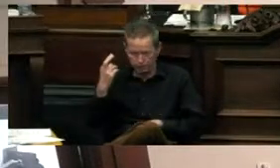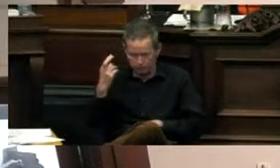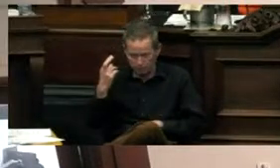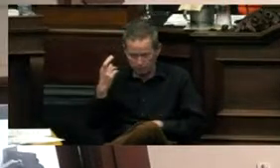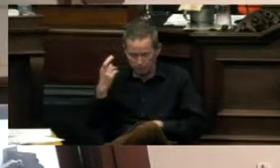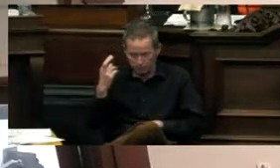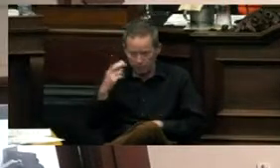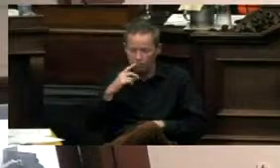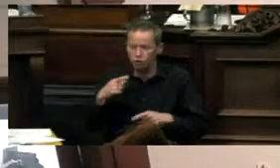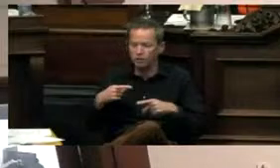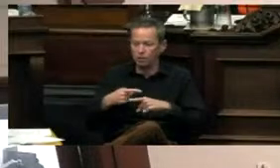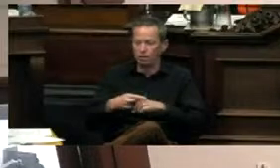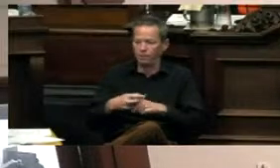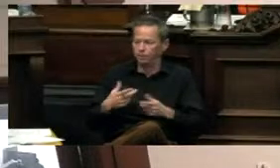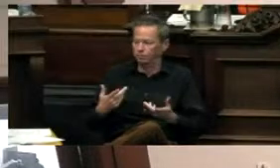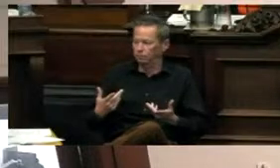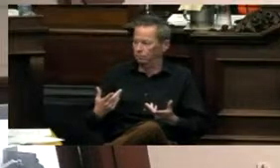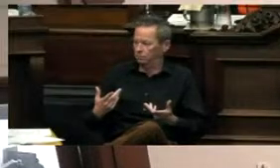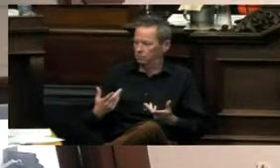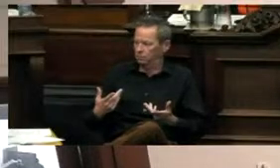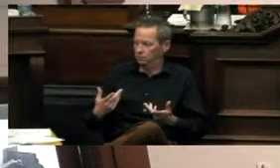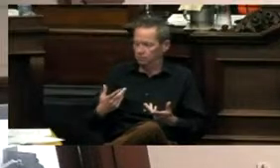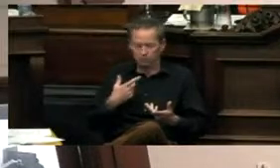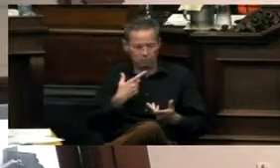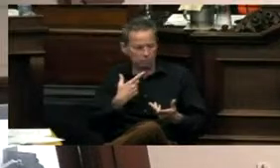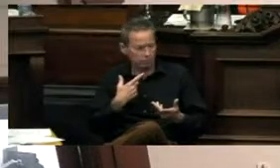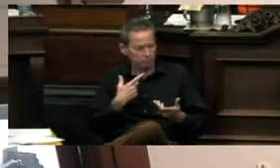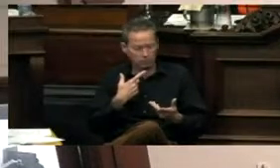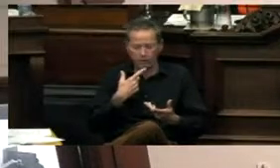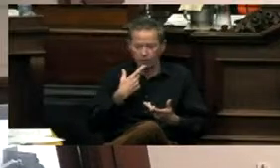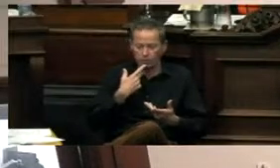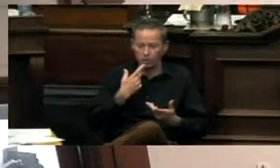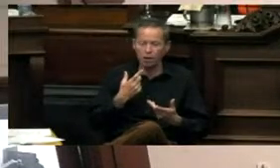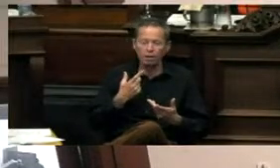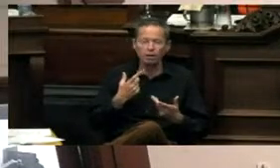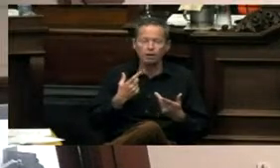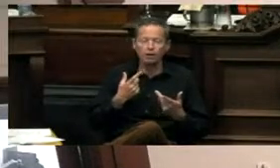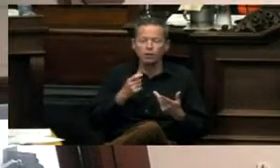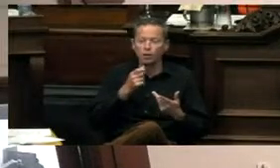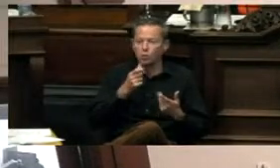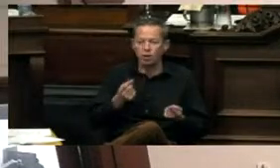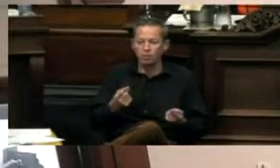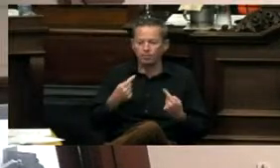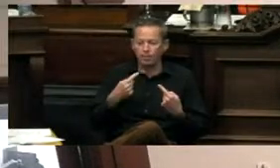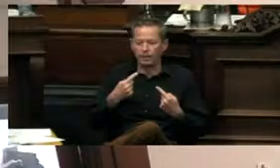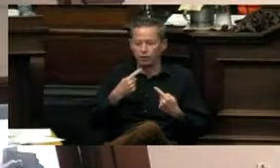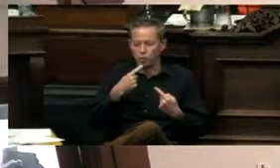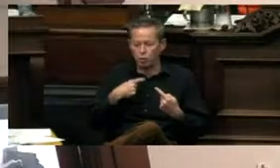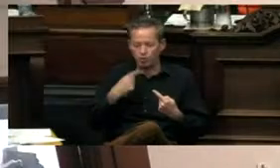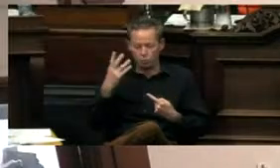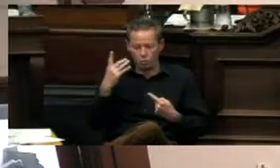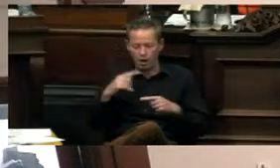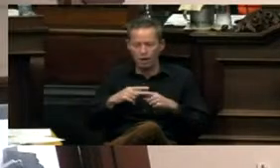about who who's going to be missing the meeting or the reason. Right? Just a conflict.